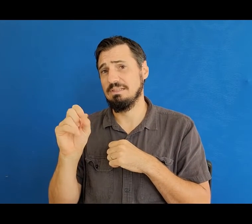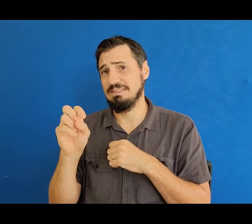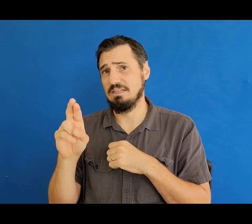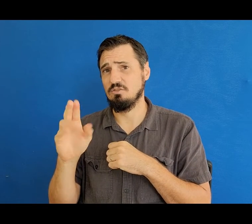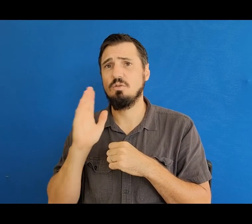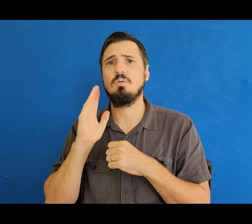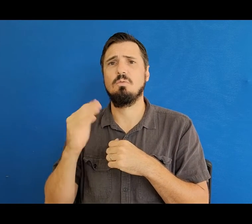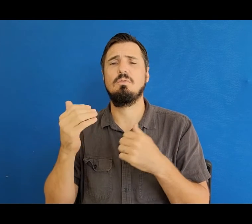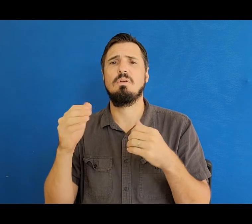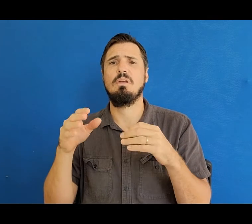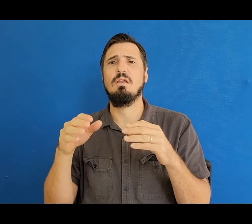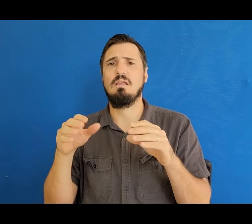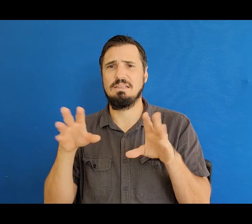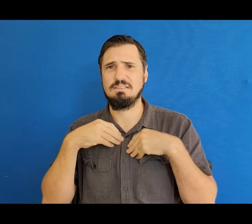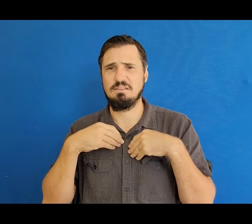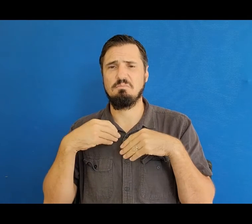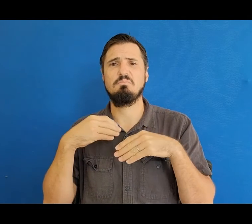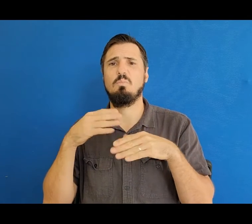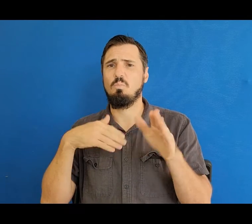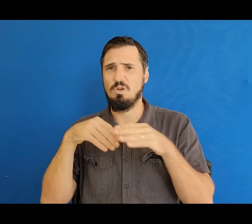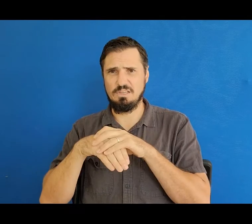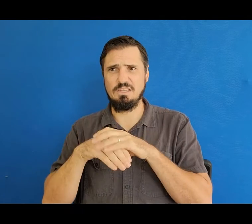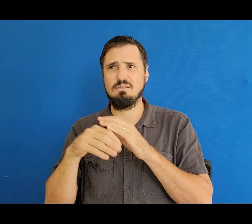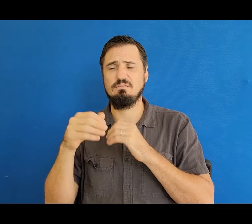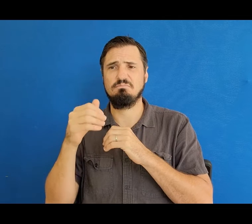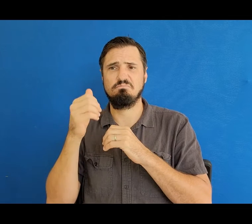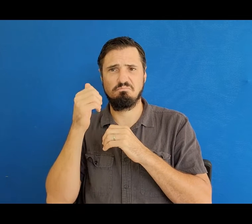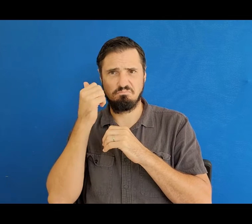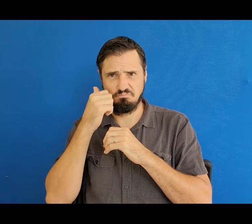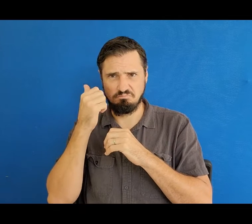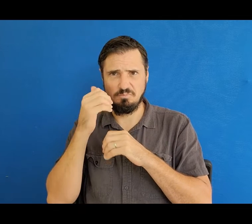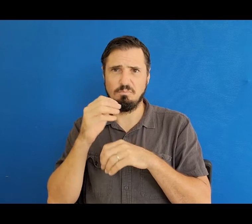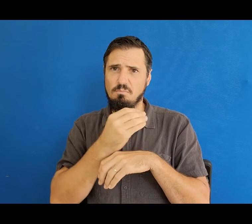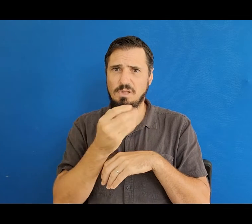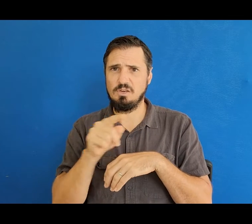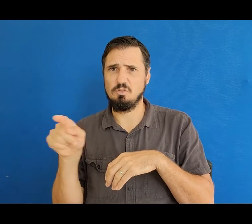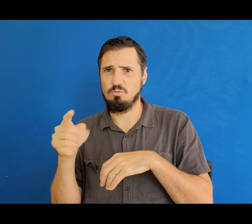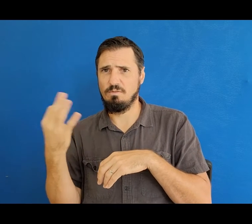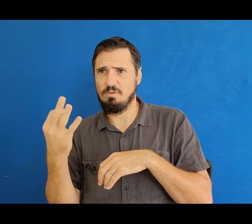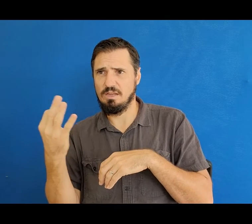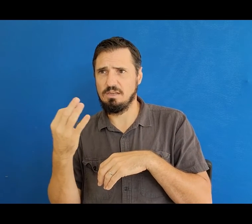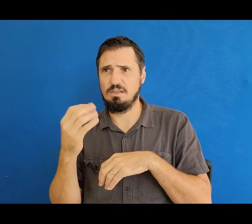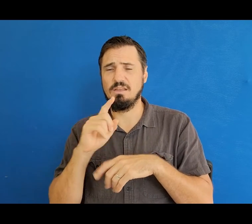The Kaiser Permanente Lihue Clinic accepts walk ins weekdays until 4:30 p.m.